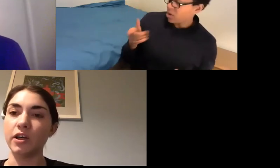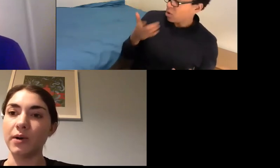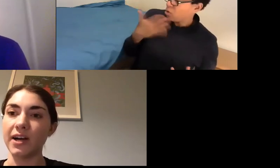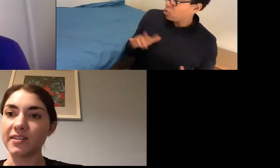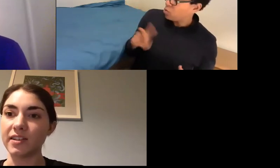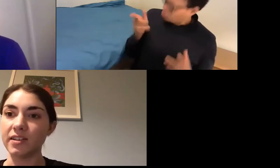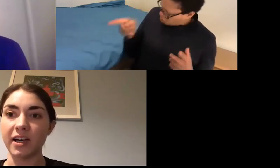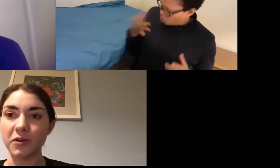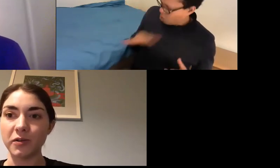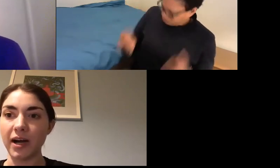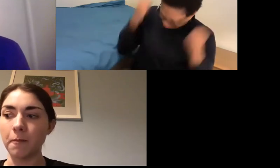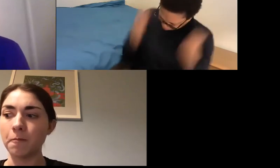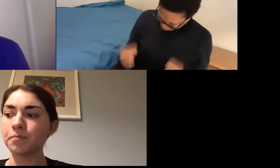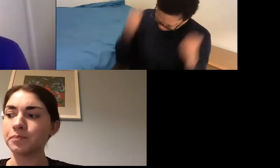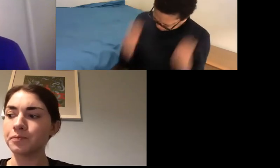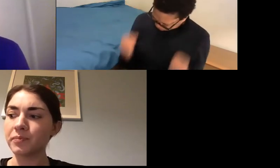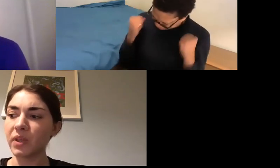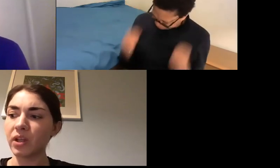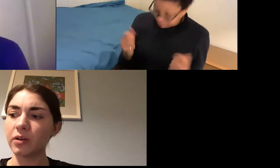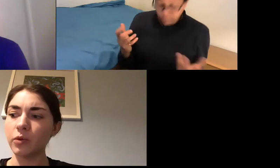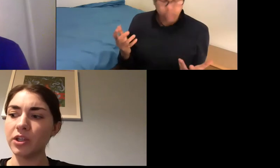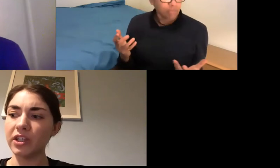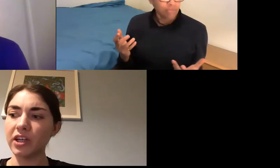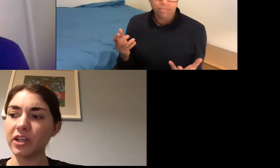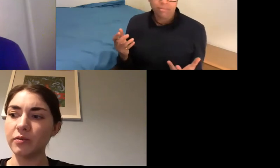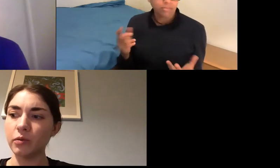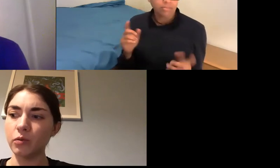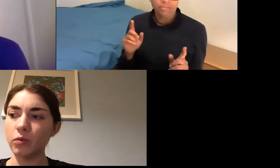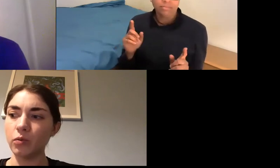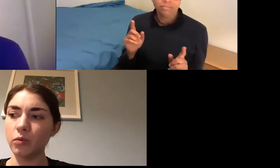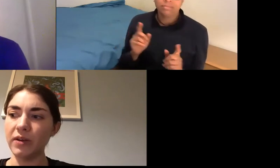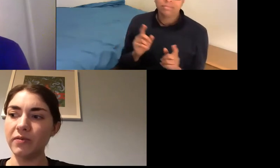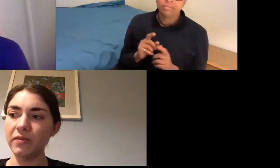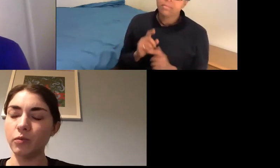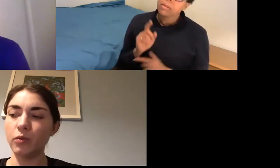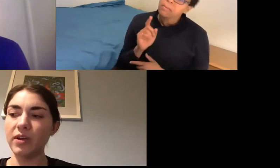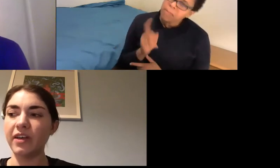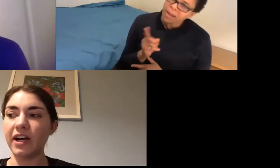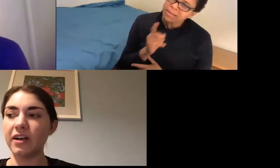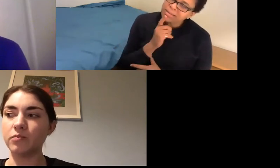US and elsewhere. And I'm wondering kind of with that